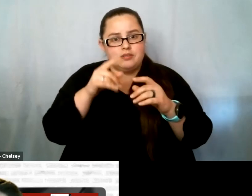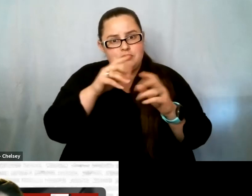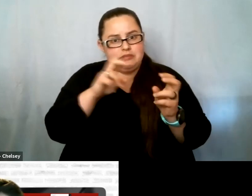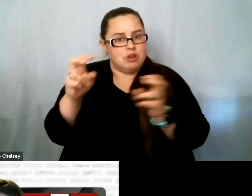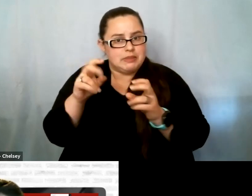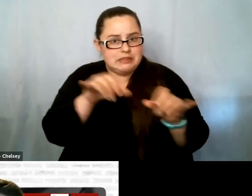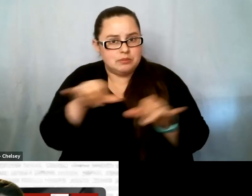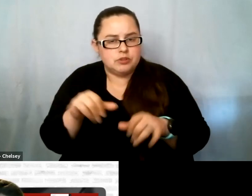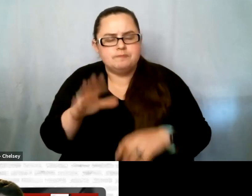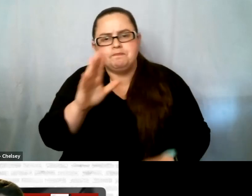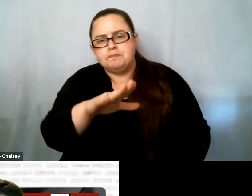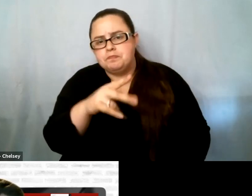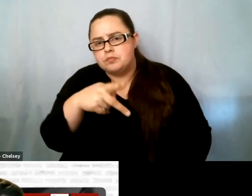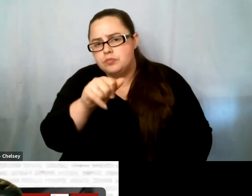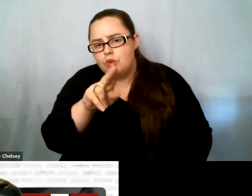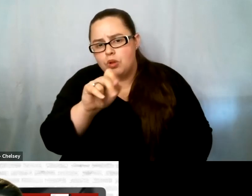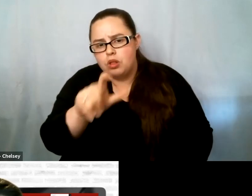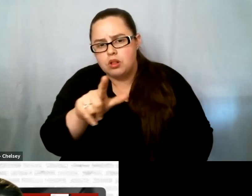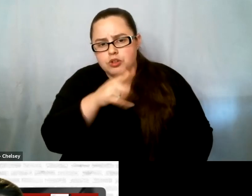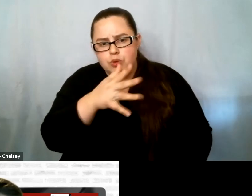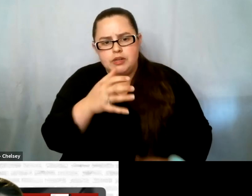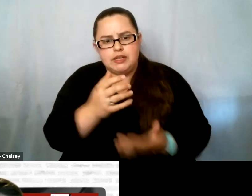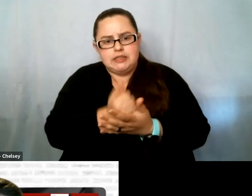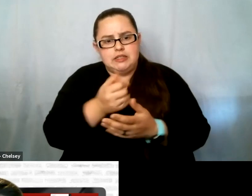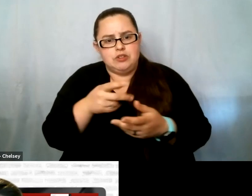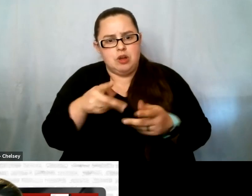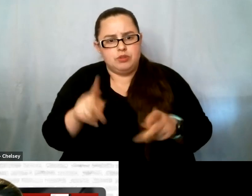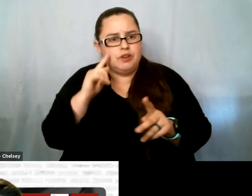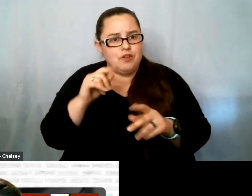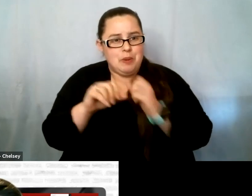Paul, do you have? Do you want to take this opportunity to maybe promote any classes you're teaching and fall?